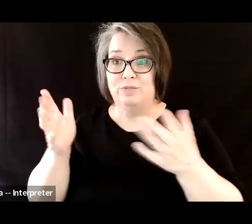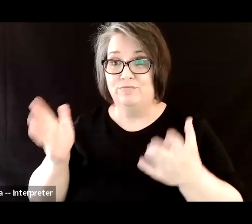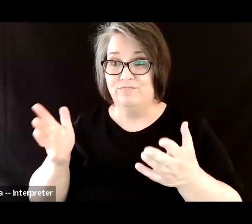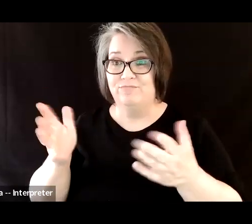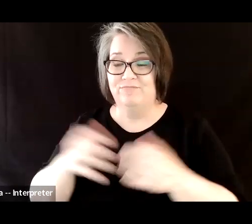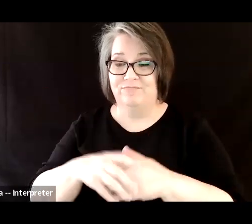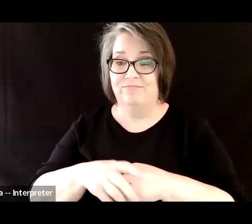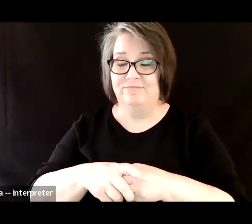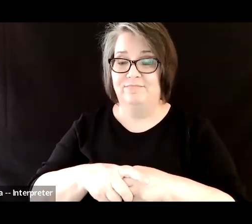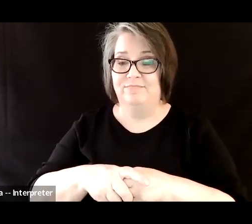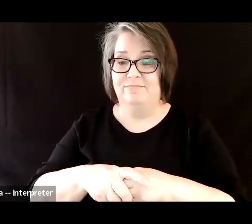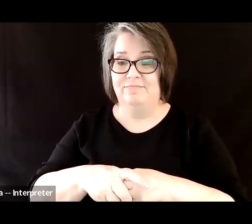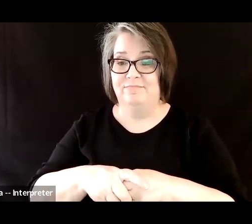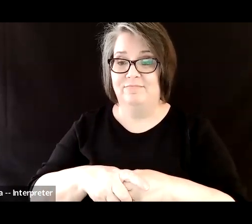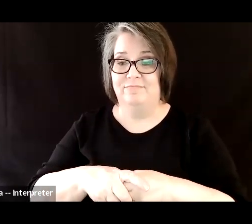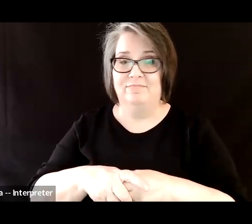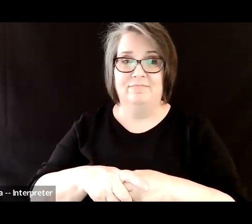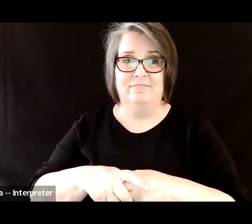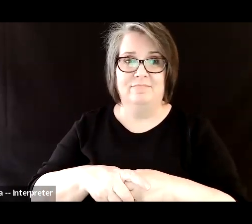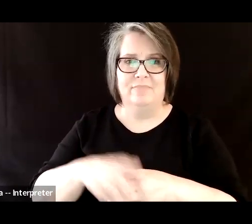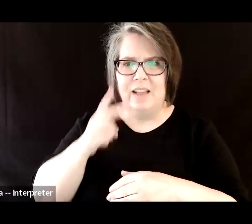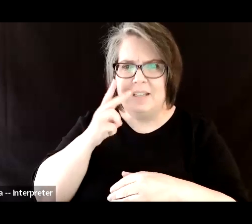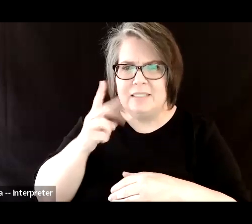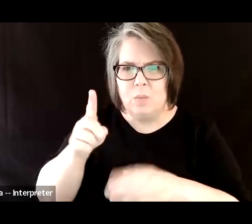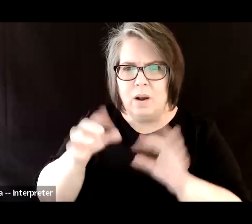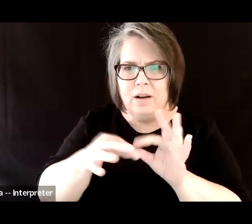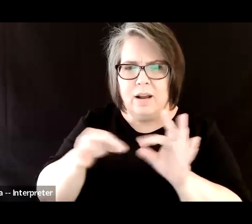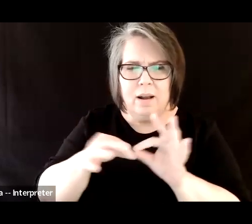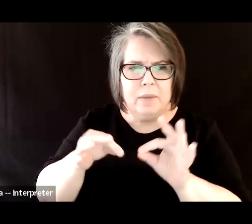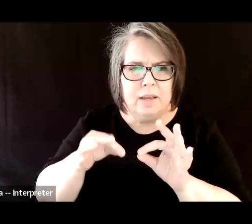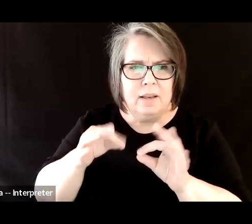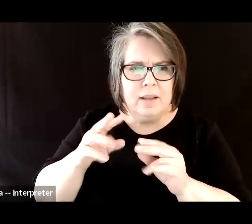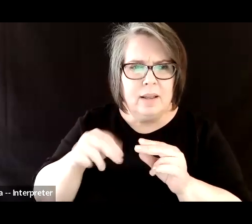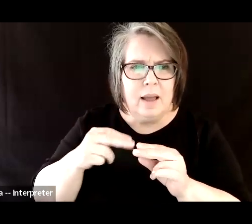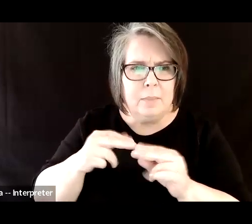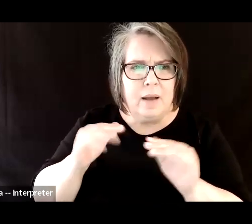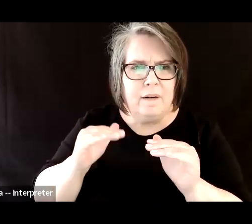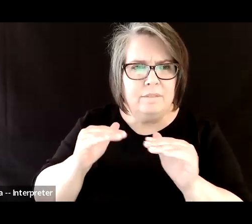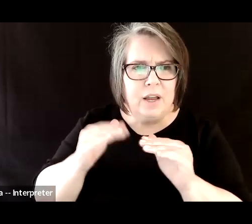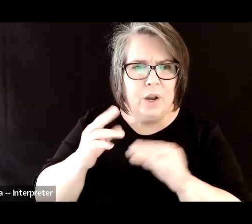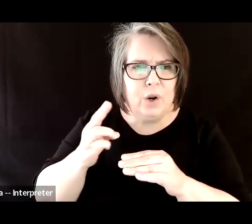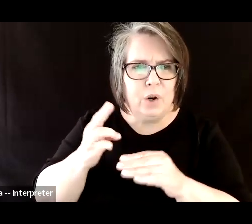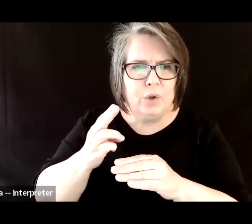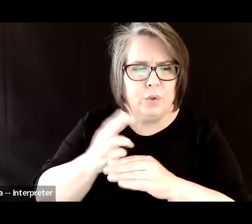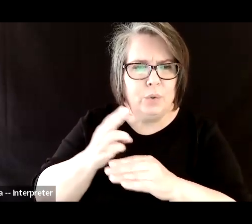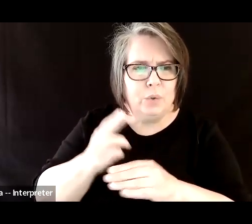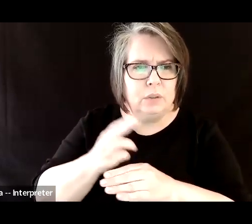through. >> I saw one comment about it being fair use to create digital versions of documentaries that